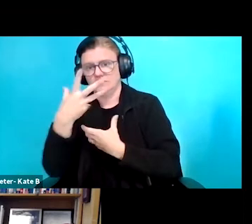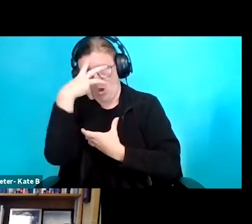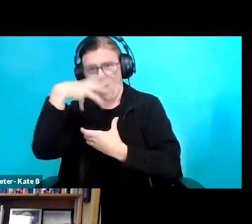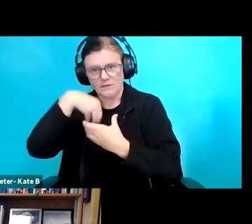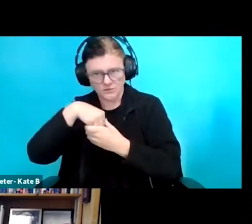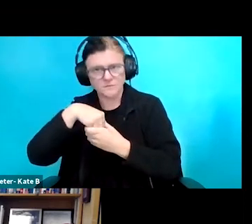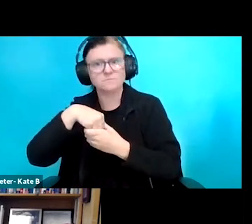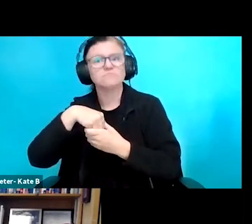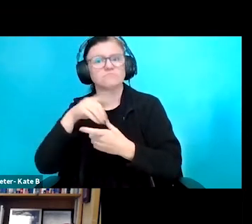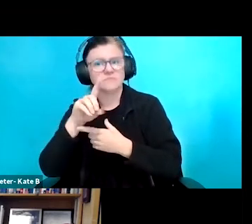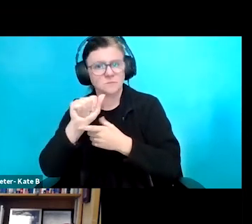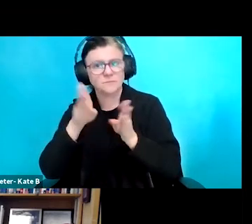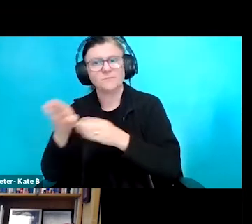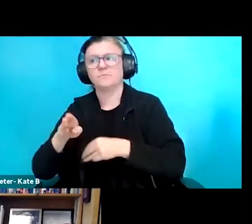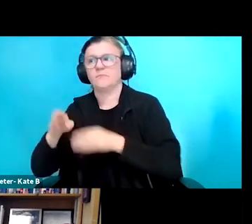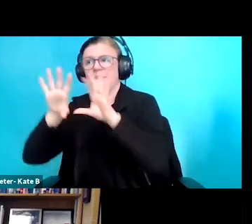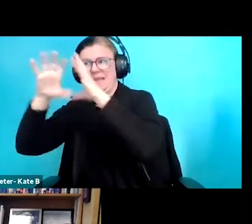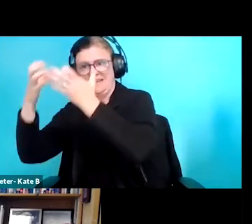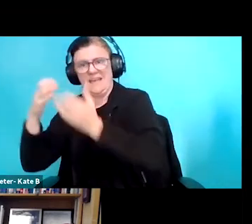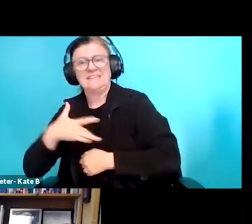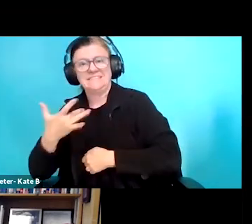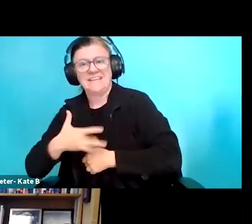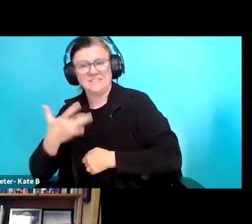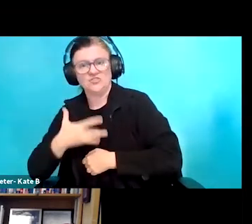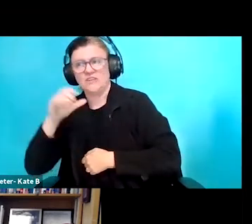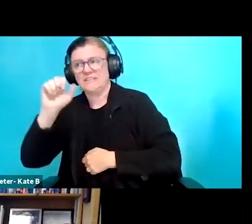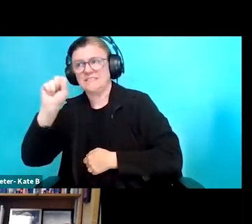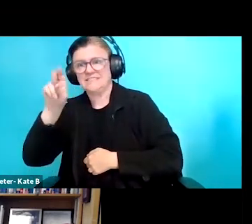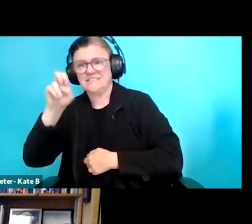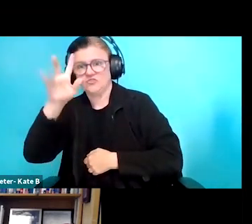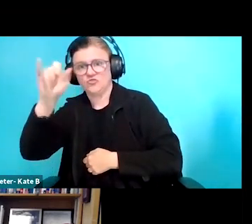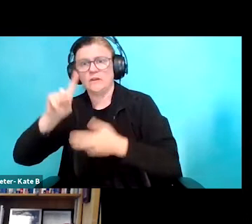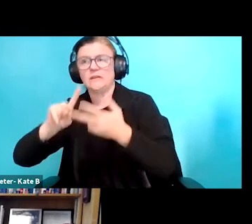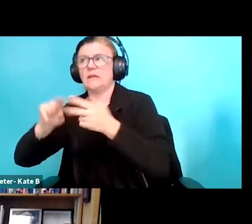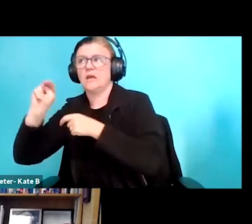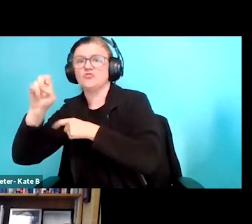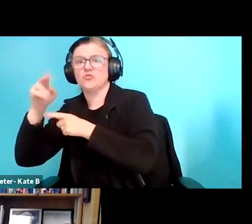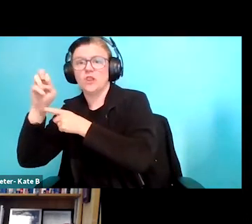disability, sensory disability, neurological and chronic illness. And these are the